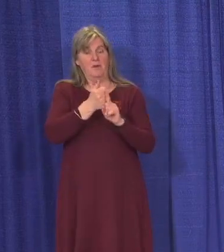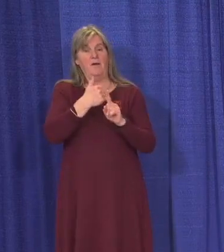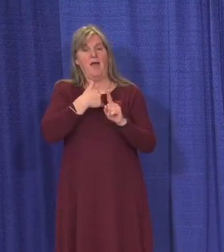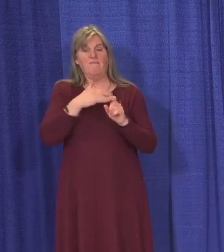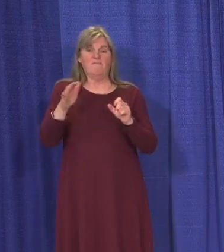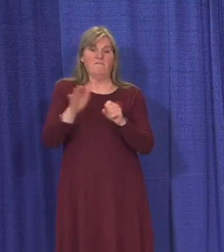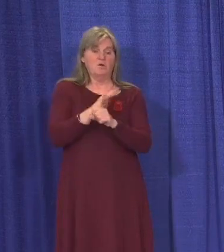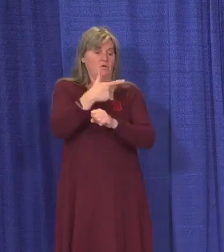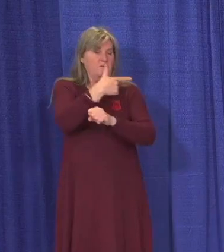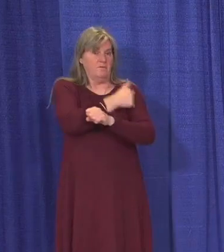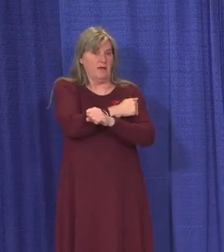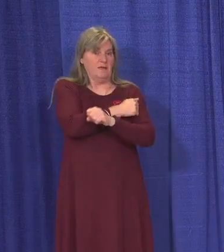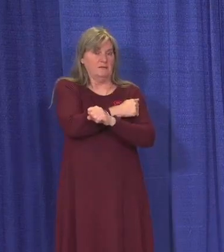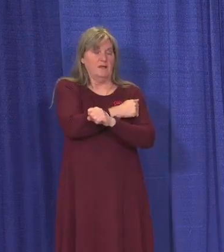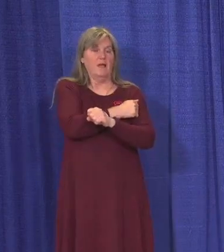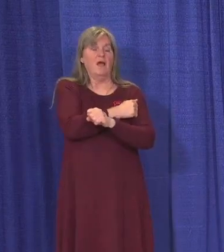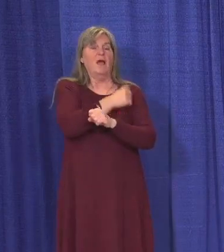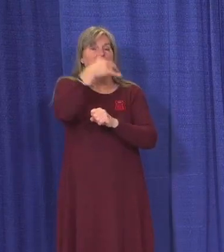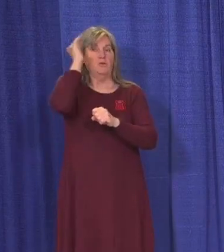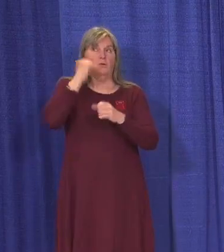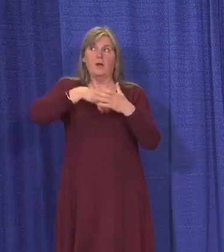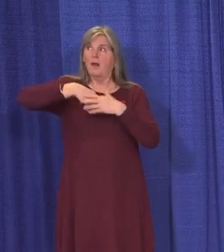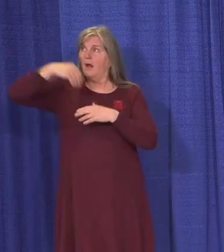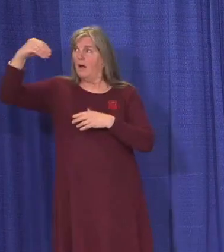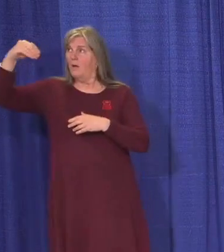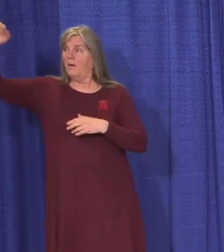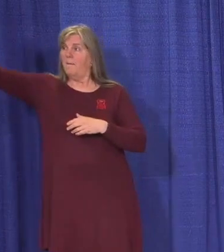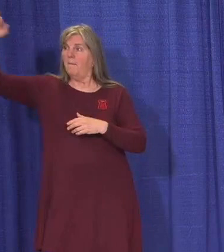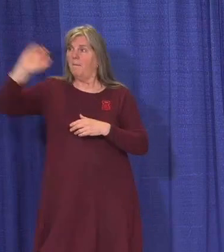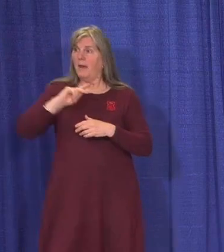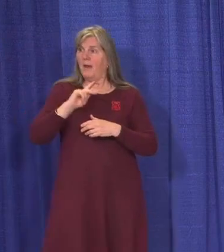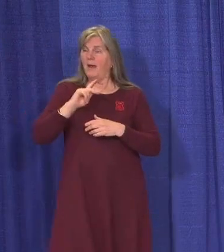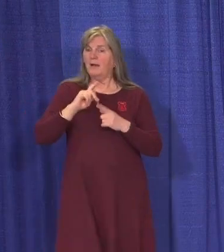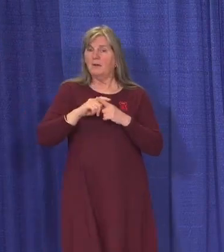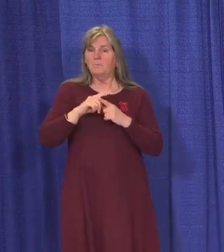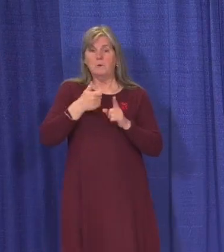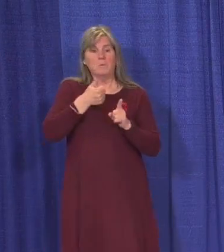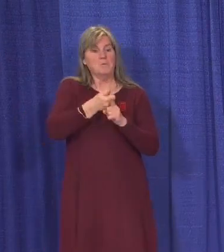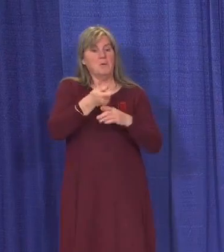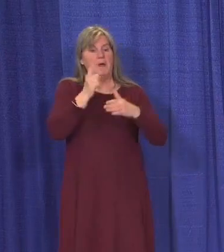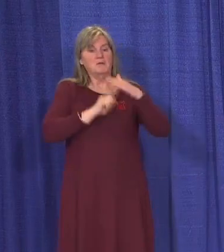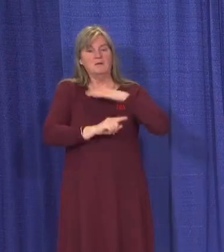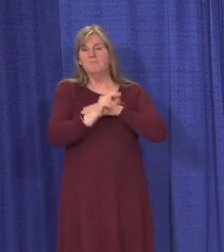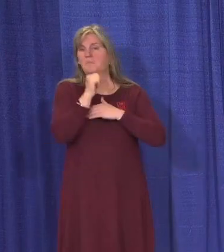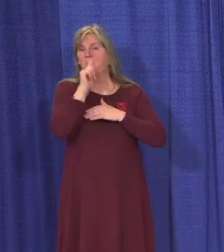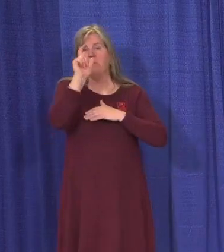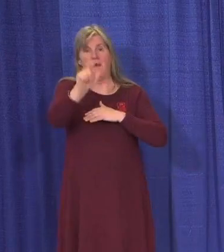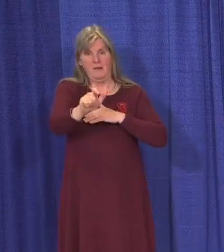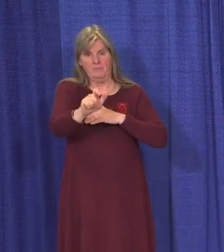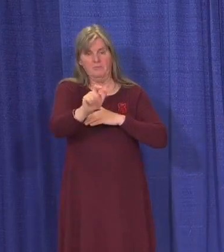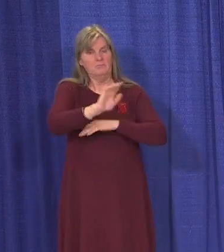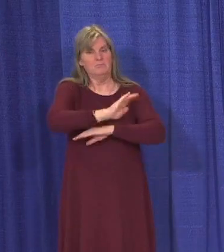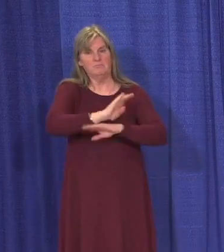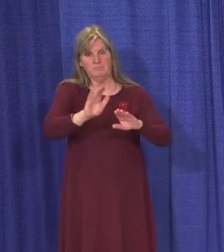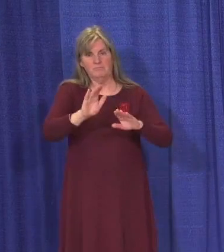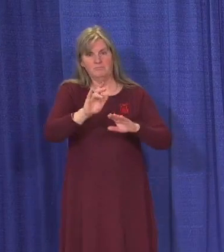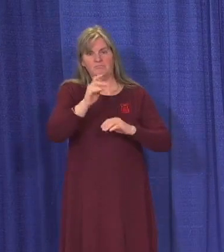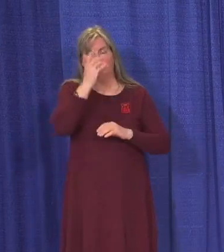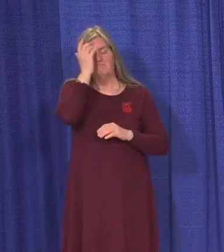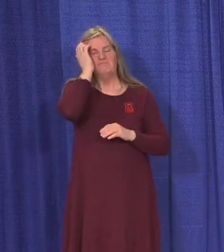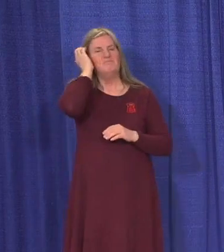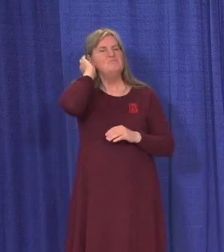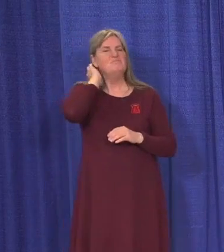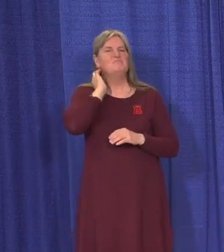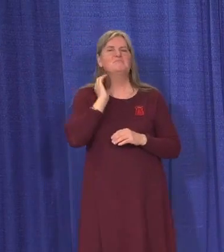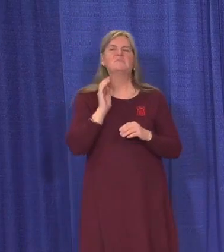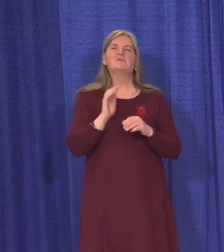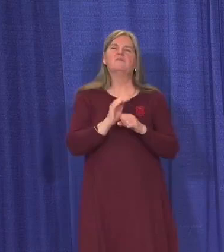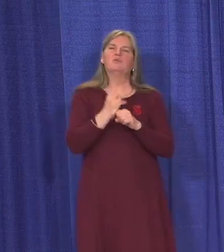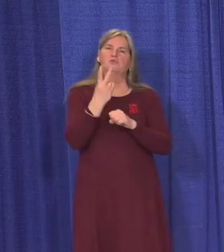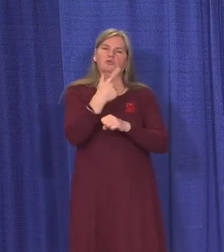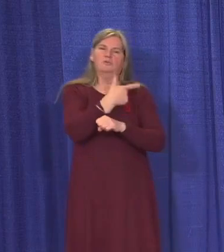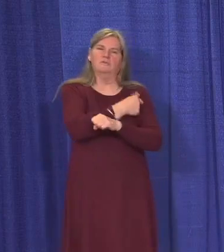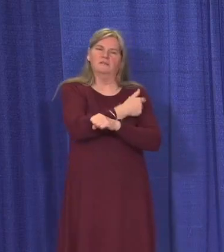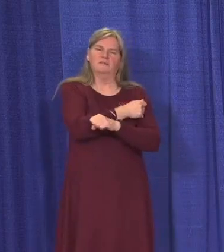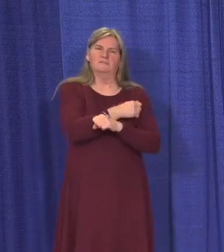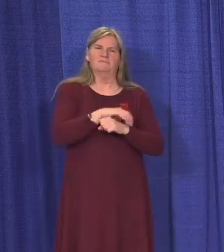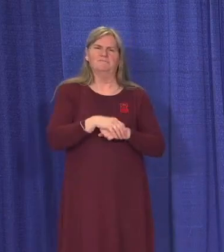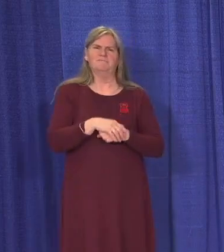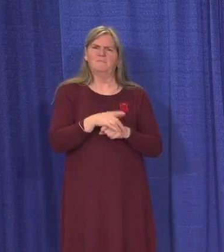we have in place individuals who